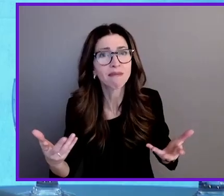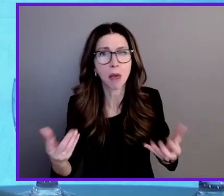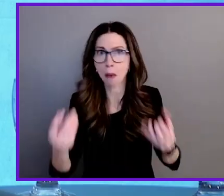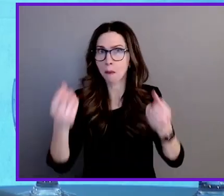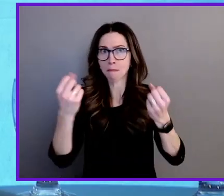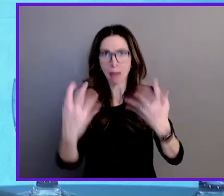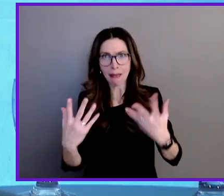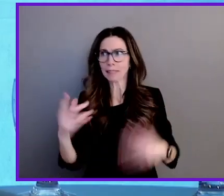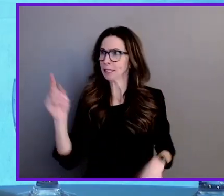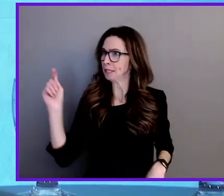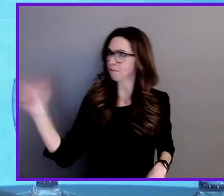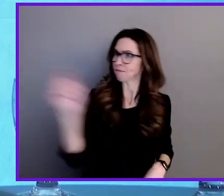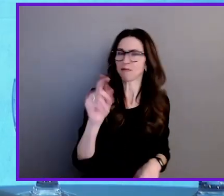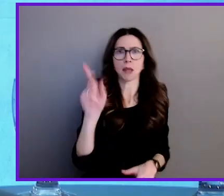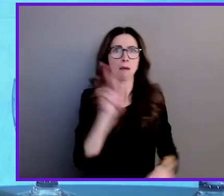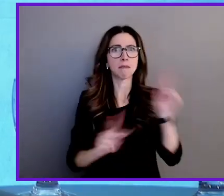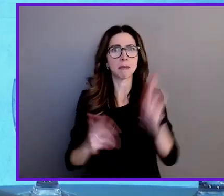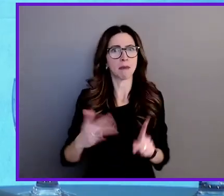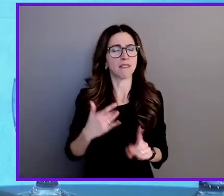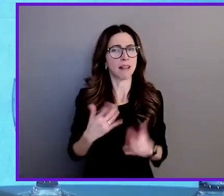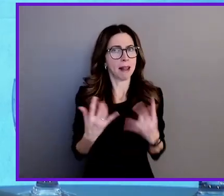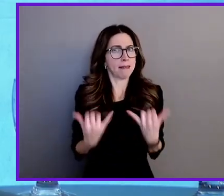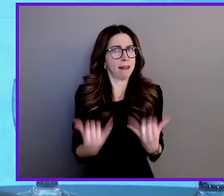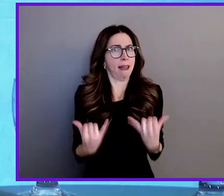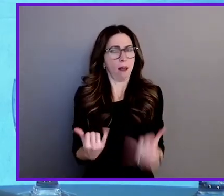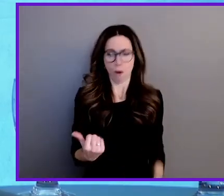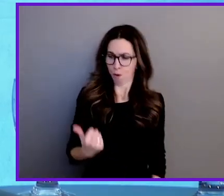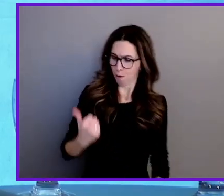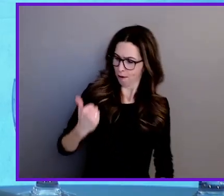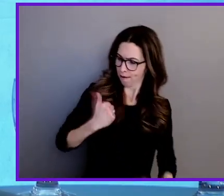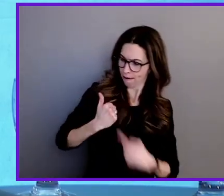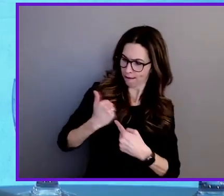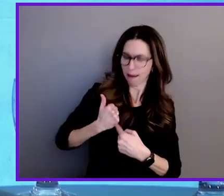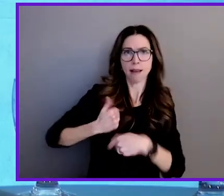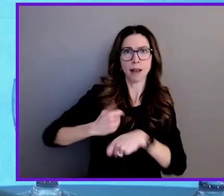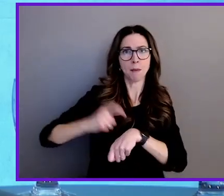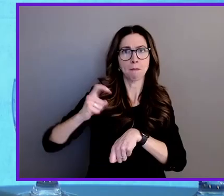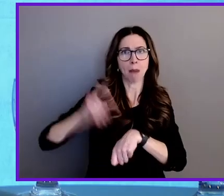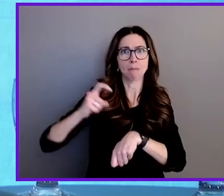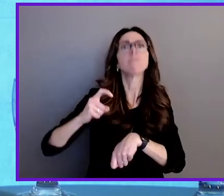social security net for artists and gig workers in this country.